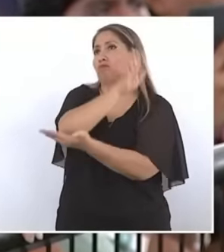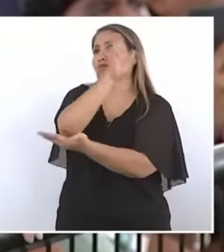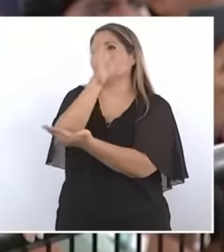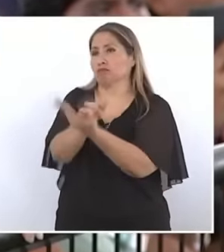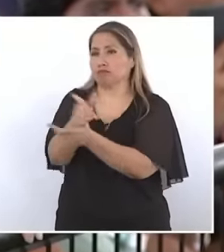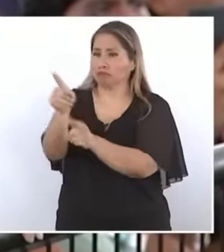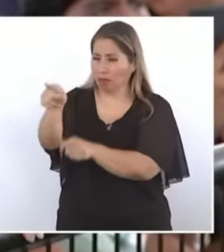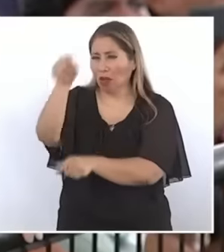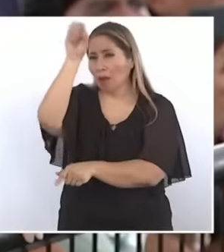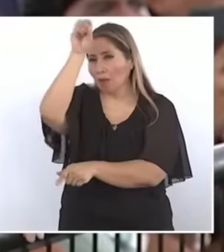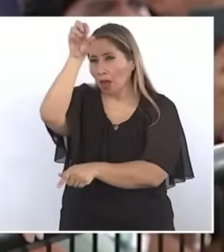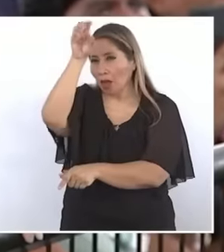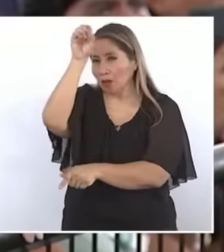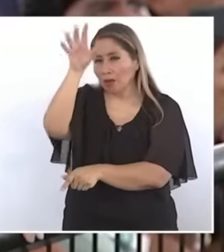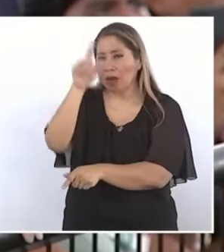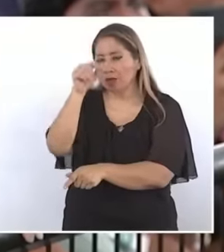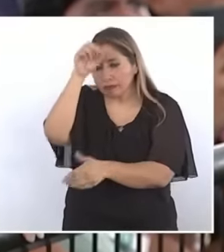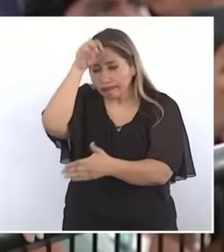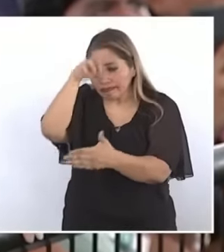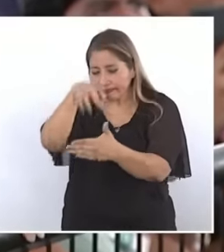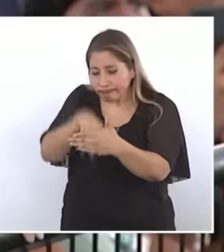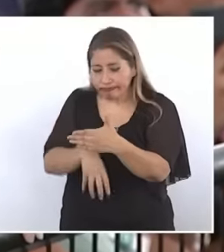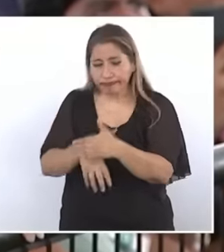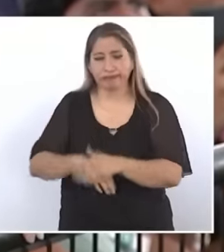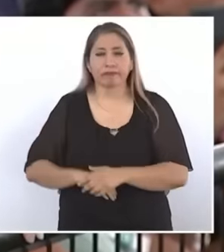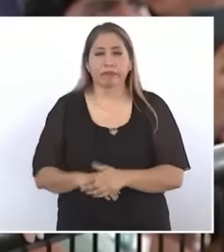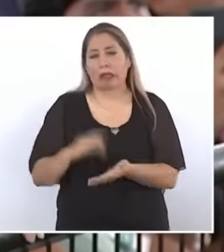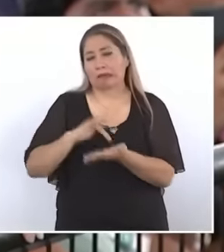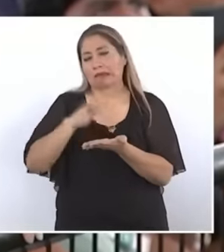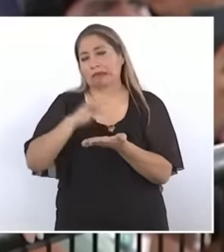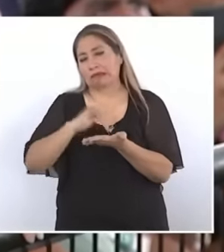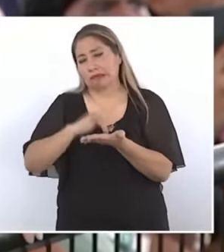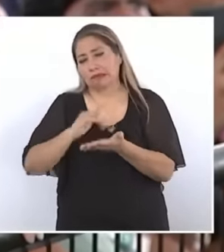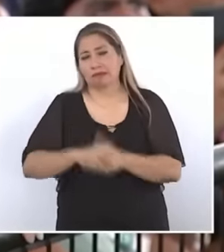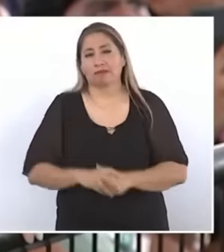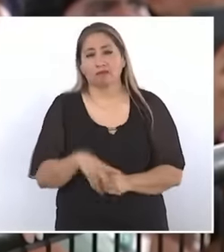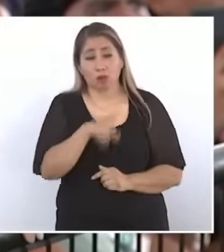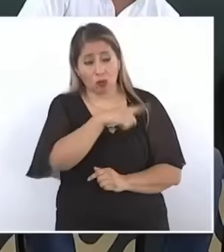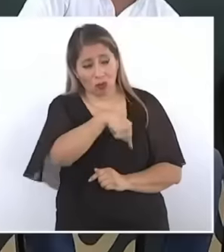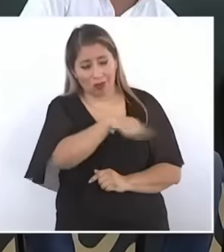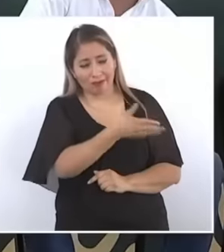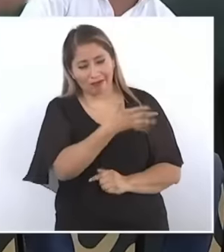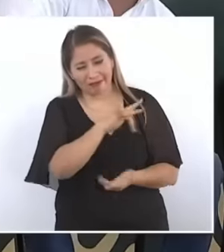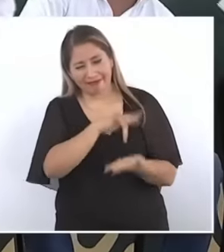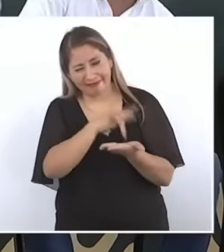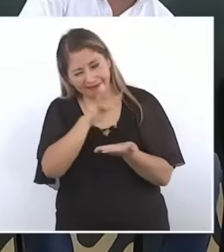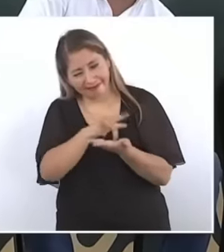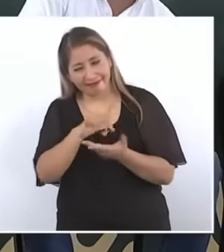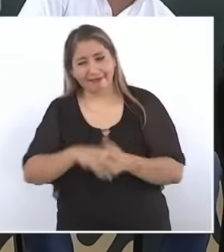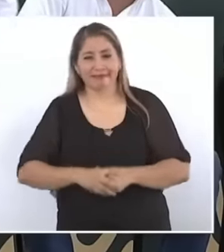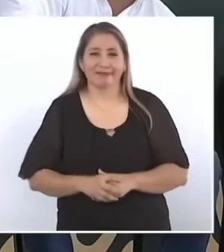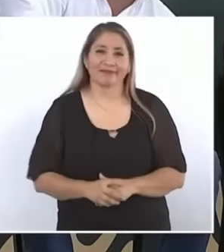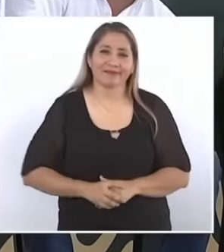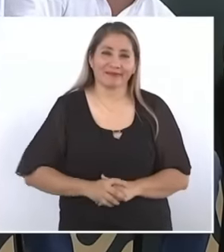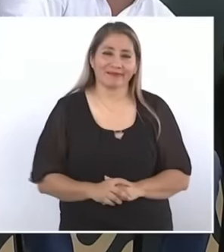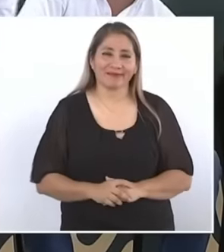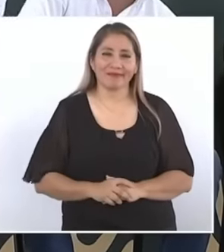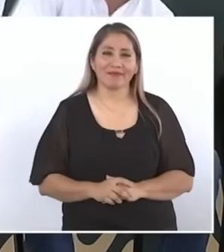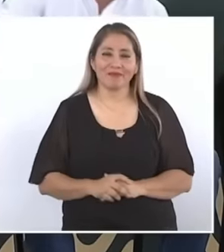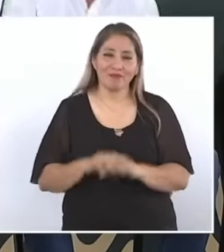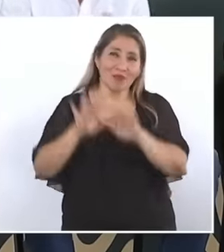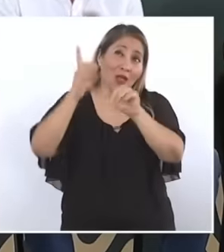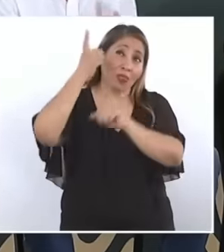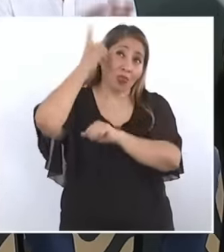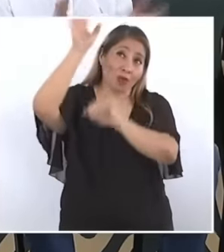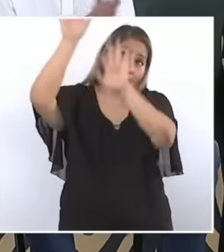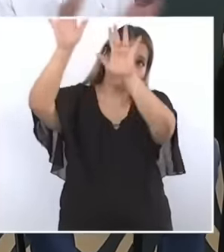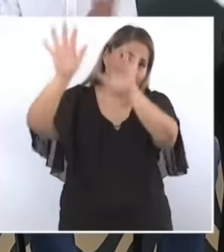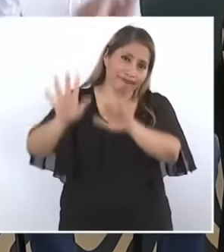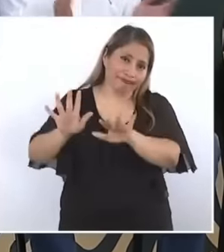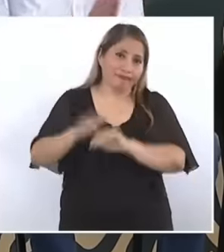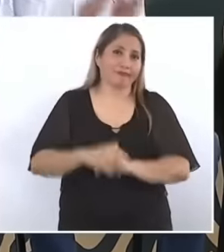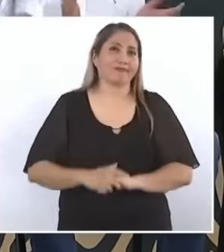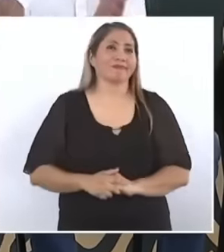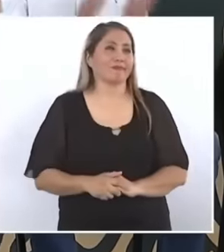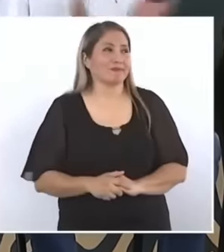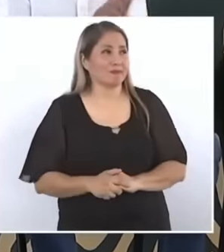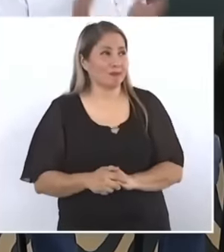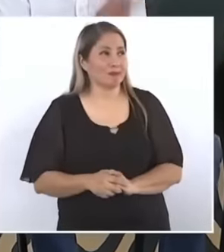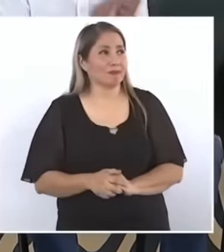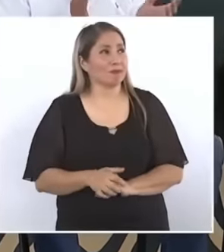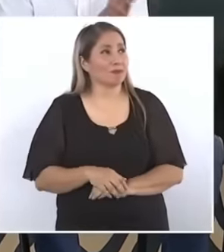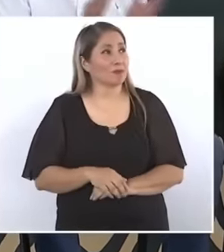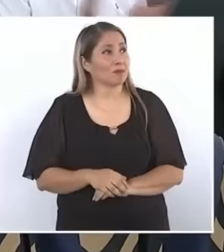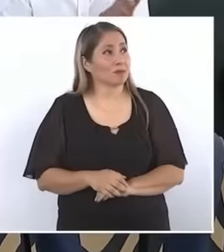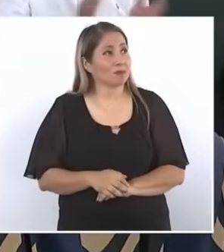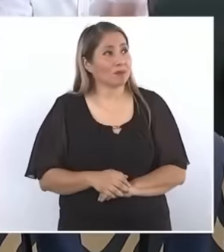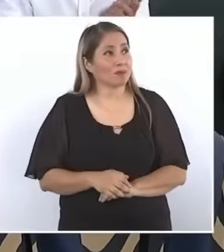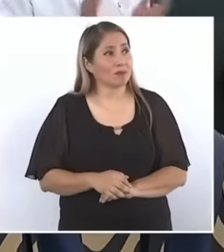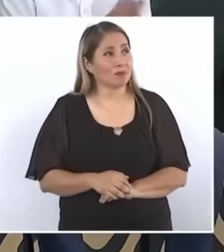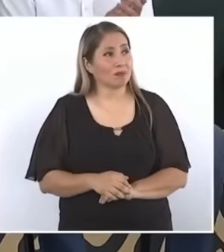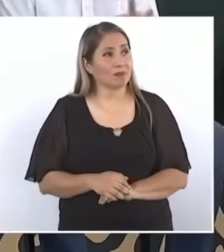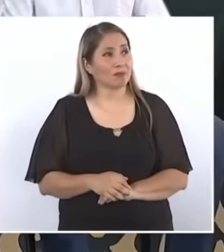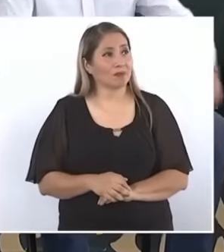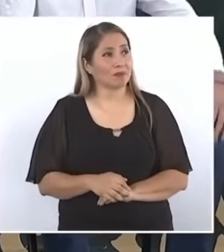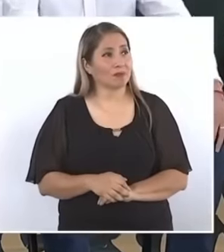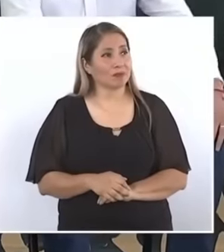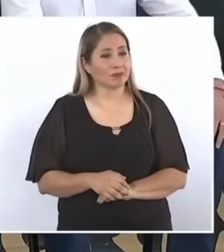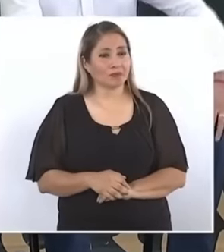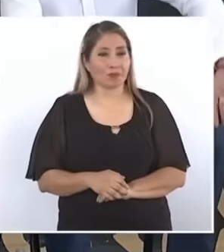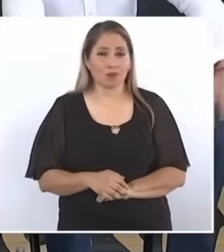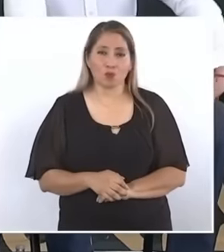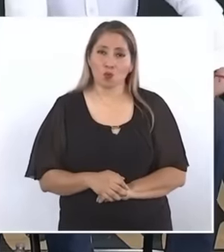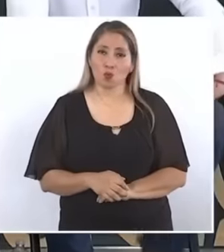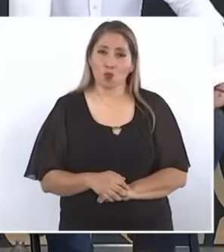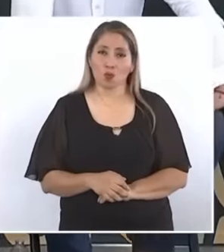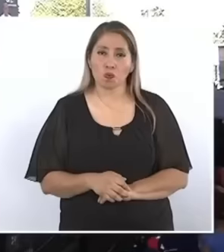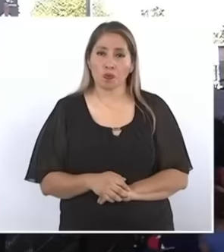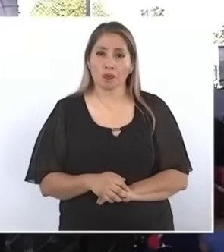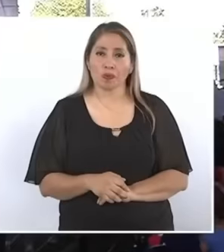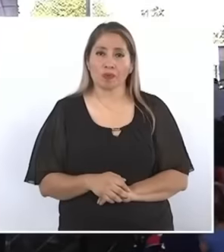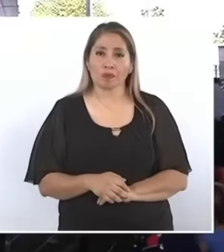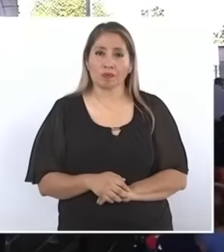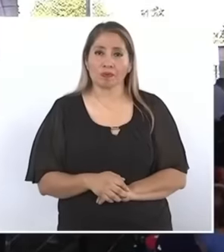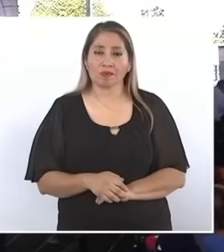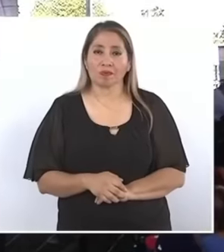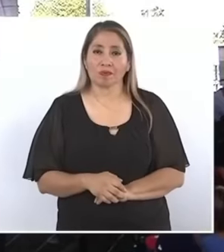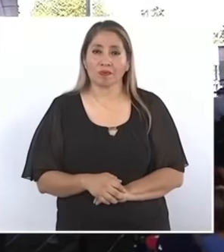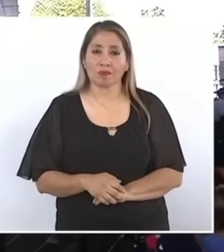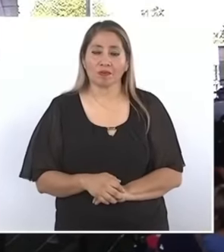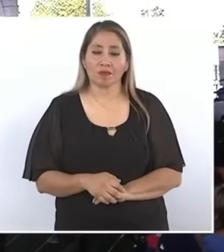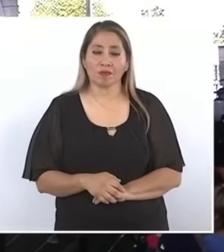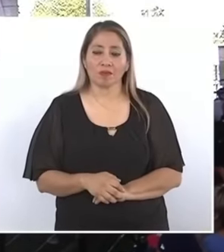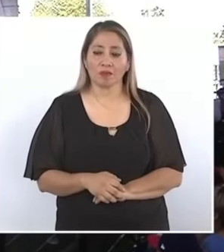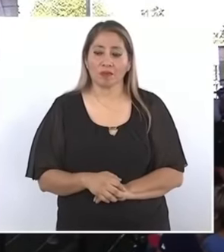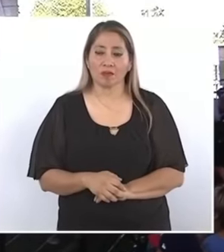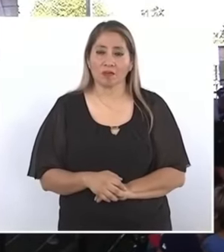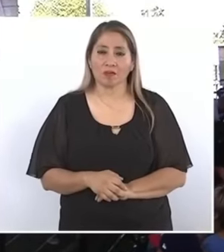the Concho Pasta Miners Thank you very much for that Thank you God Bless